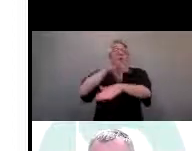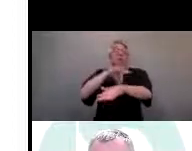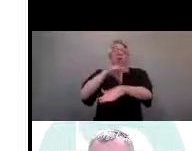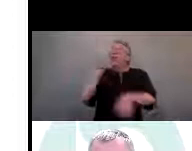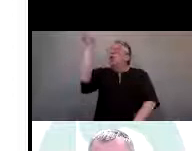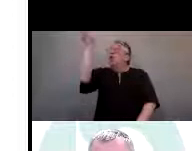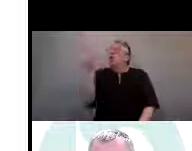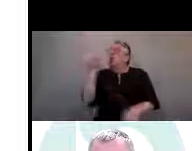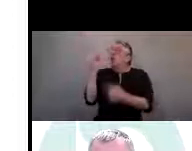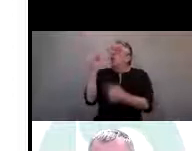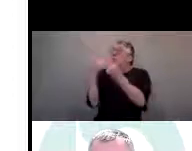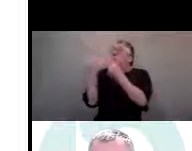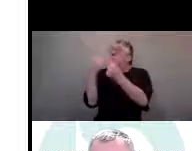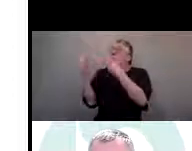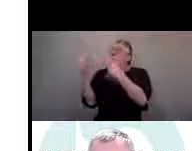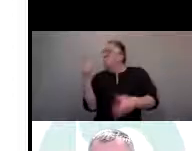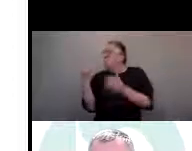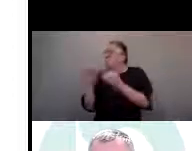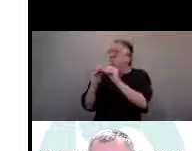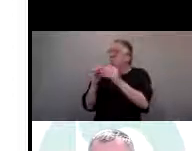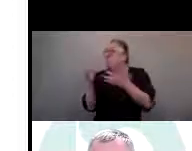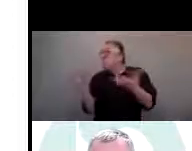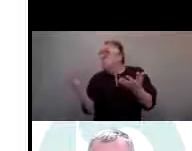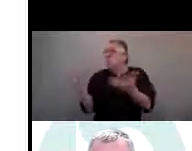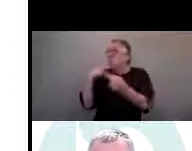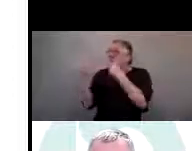with the surgeon you can share your concerns and get answers that can